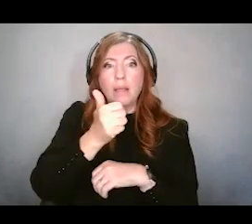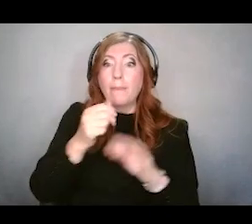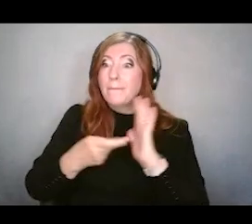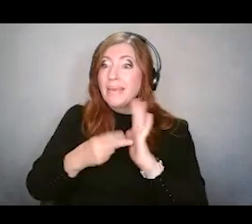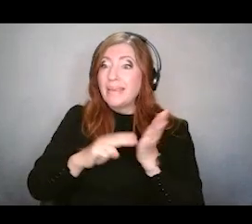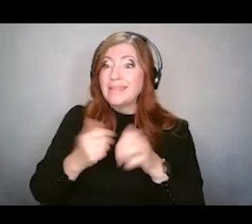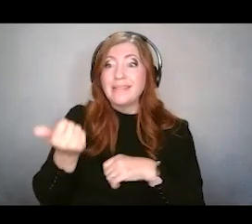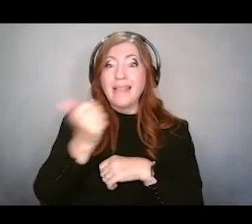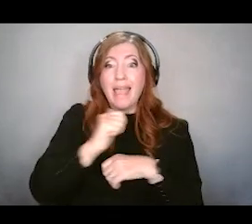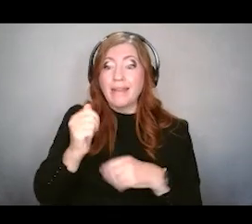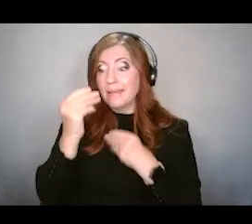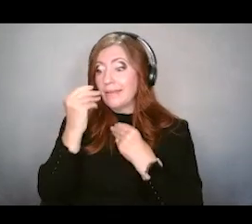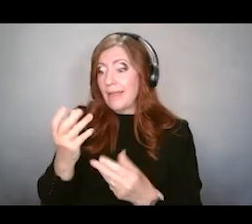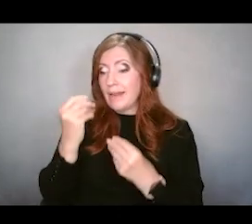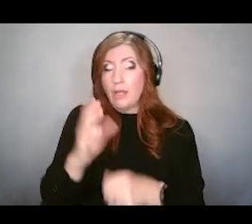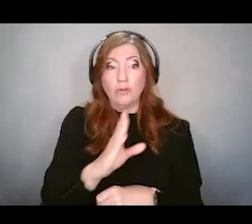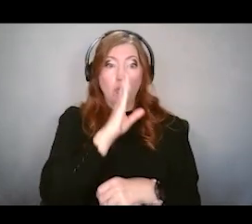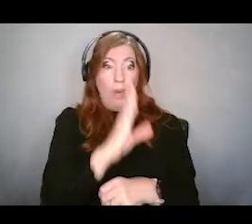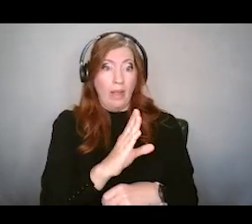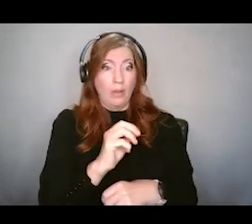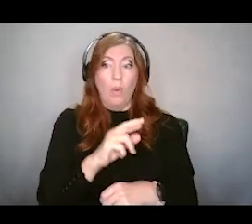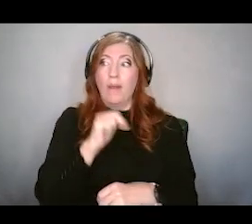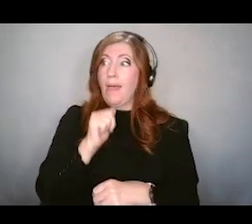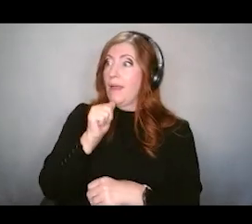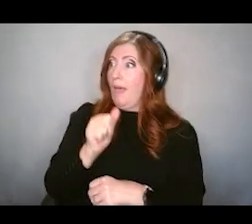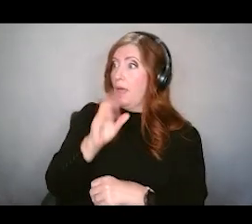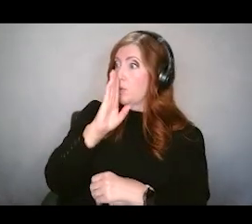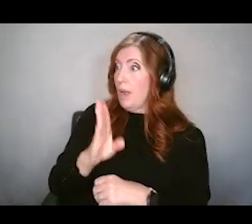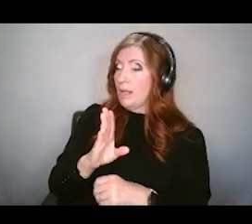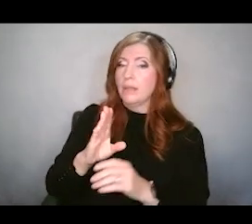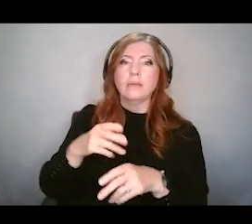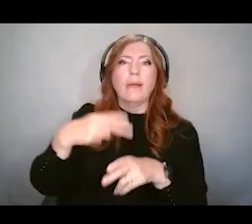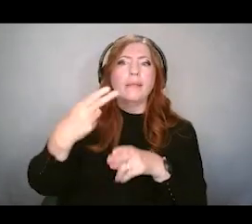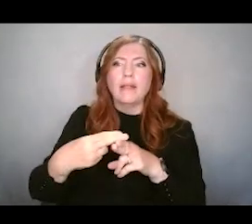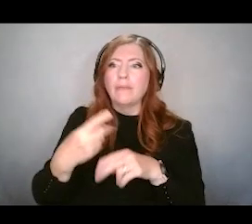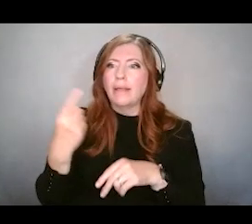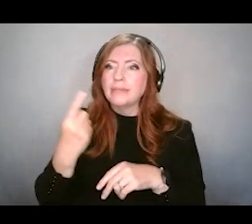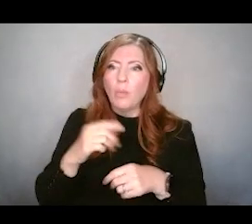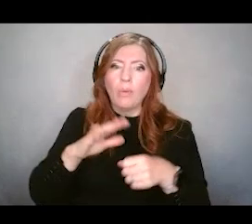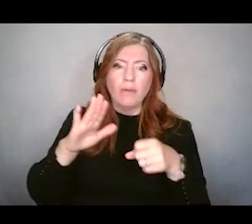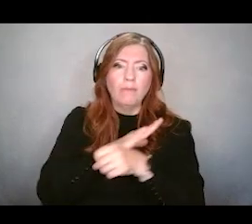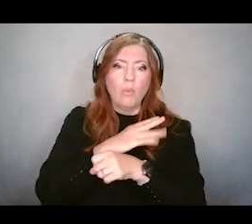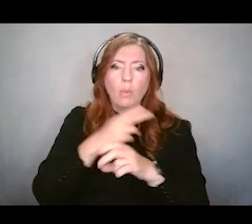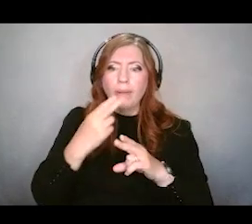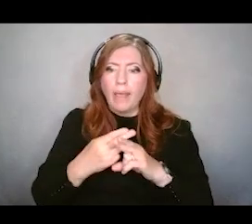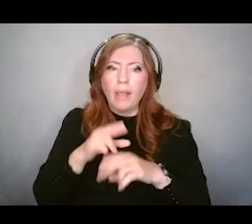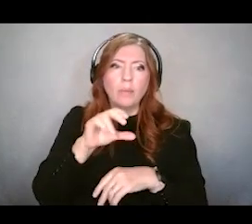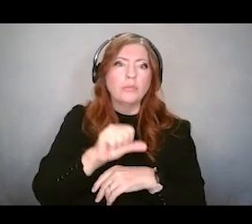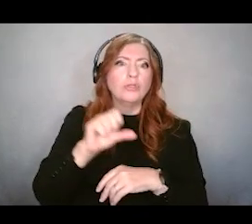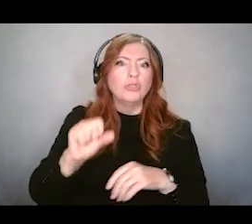or indirectly identify someone – things like a full name, Social Security number,